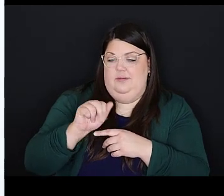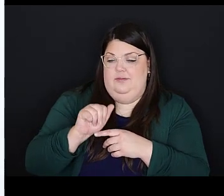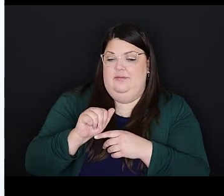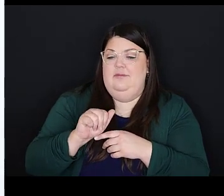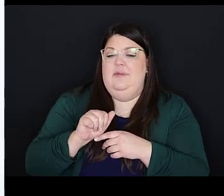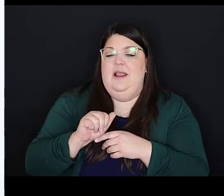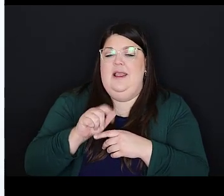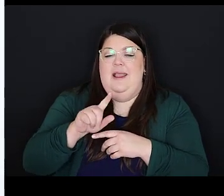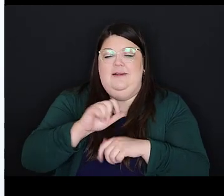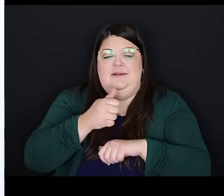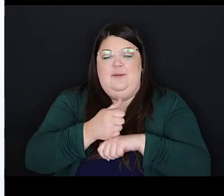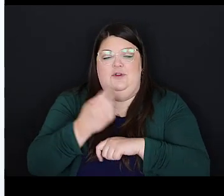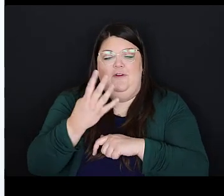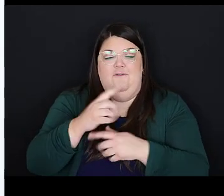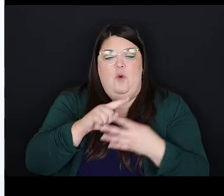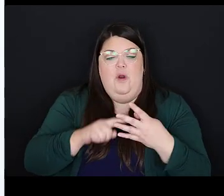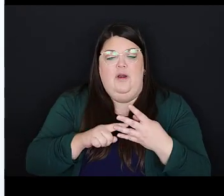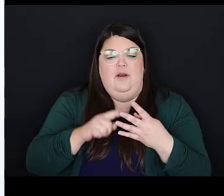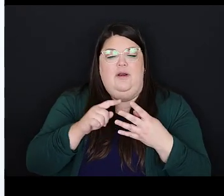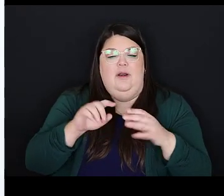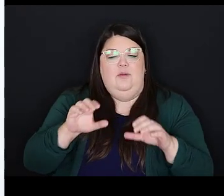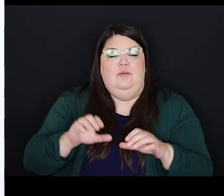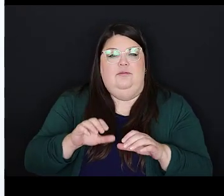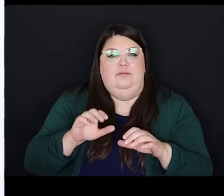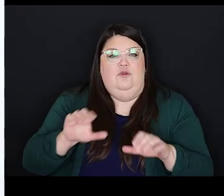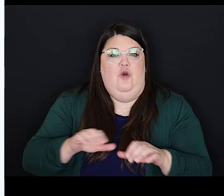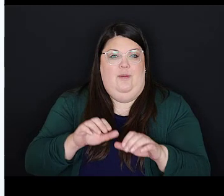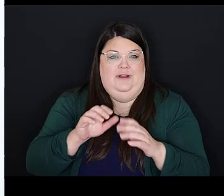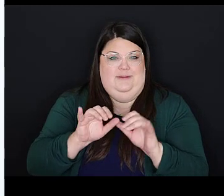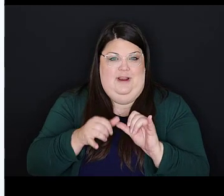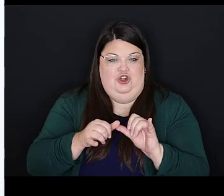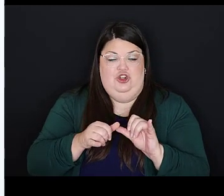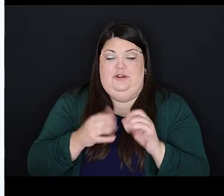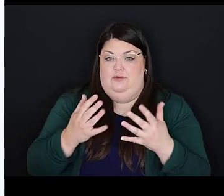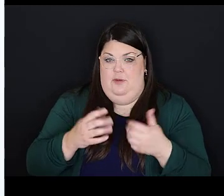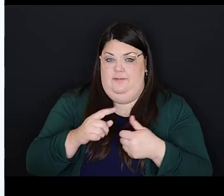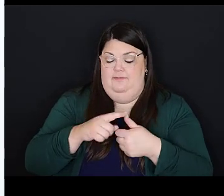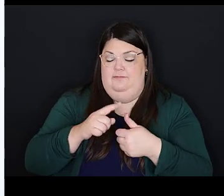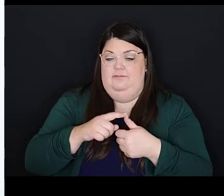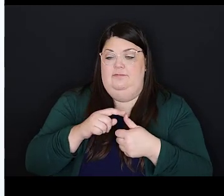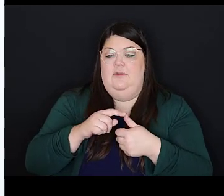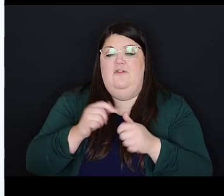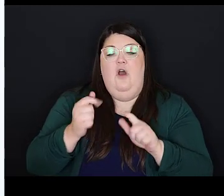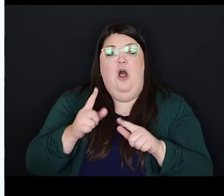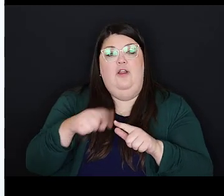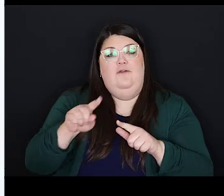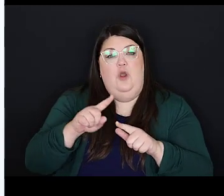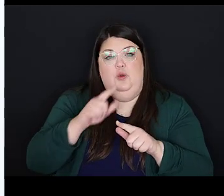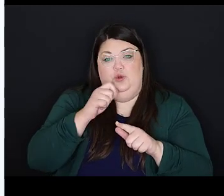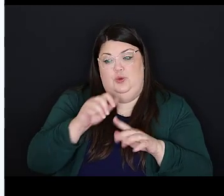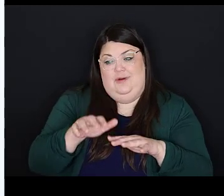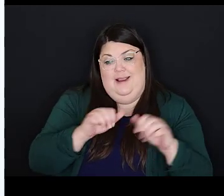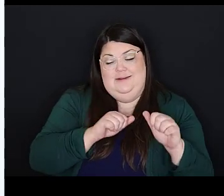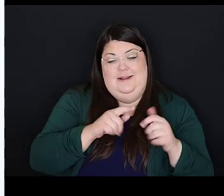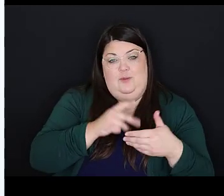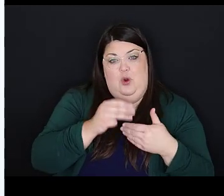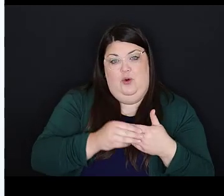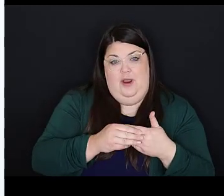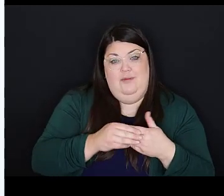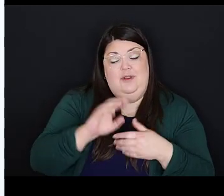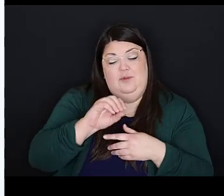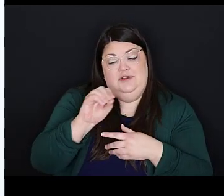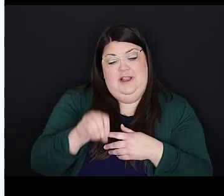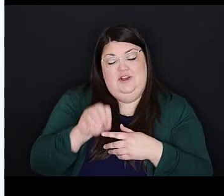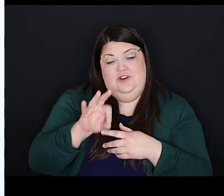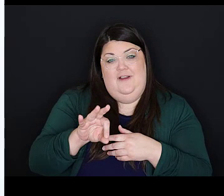AIVRS program. The measures are—(a) Of all those exiting the program, the percentage of individuals